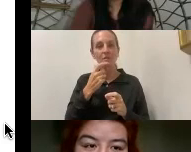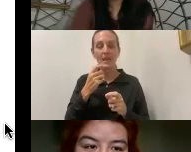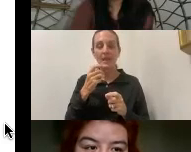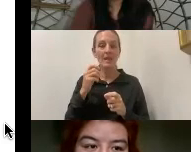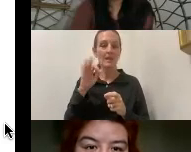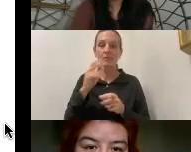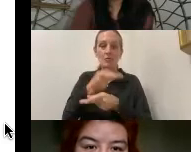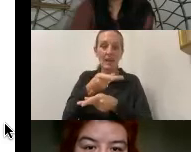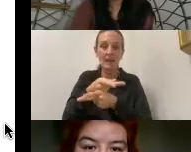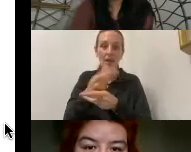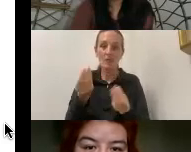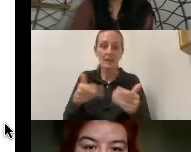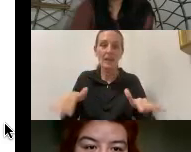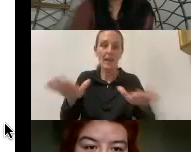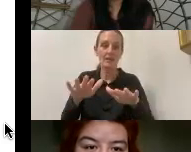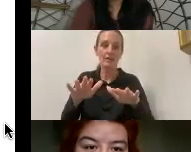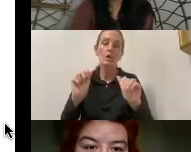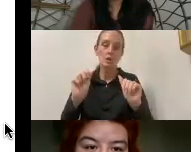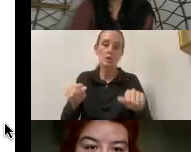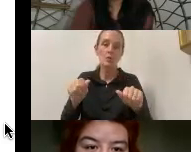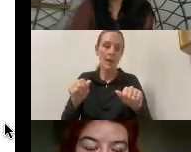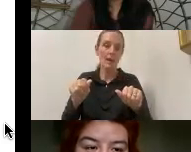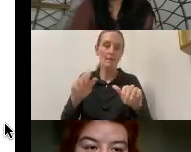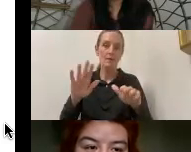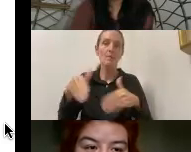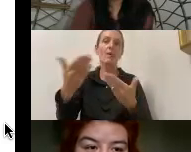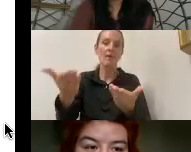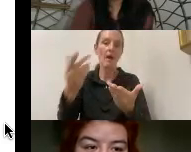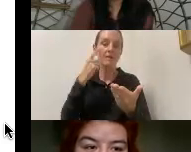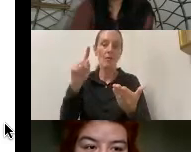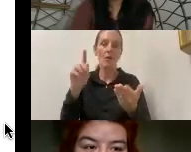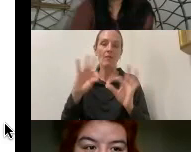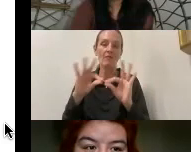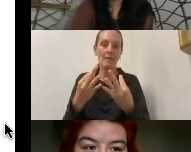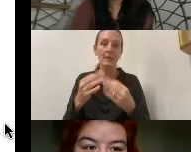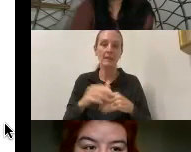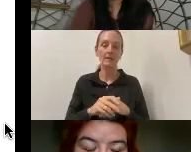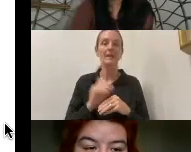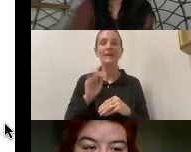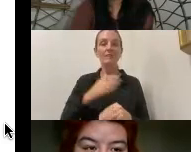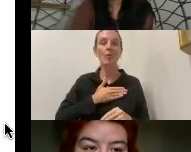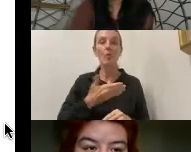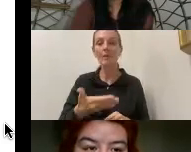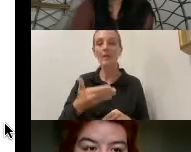And if you're willing to go gather it you know you can go out and collect dinner for